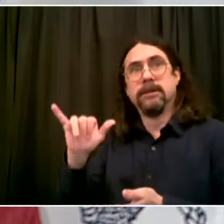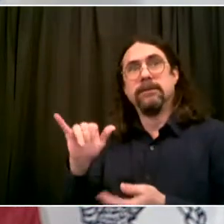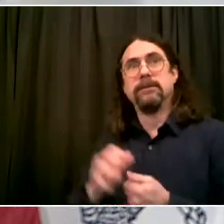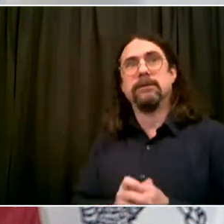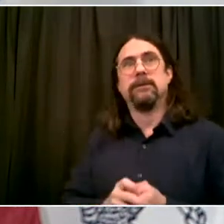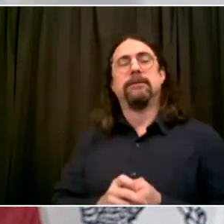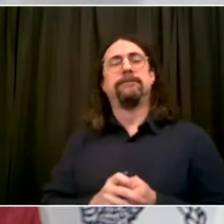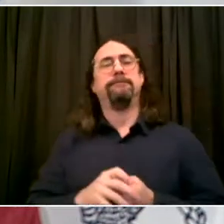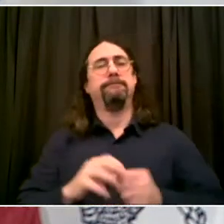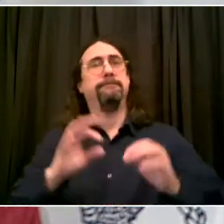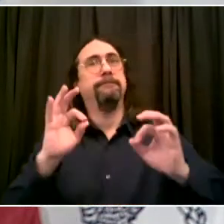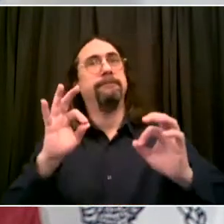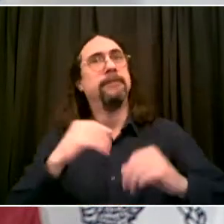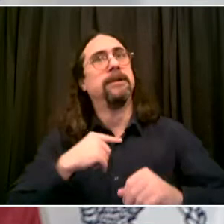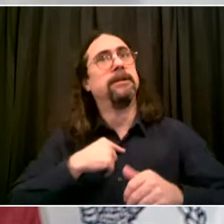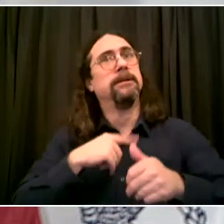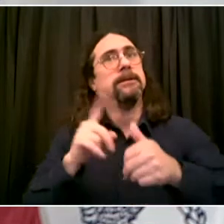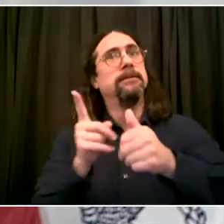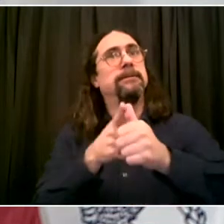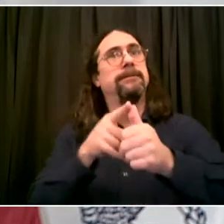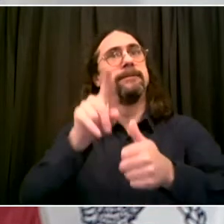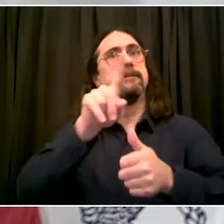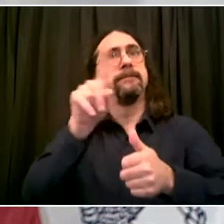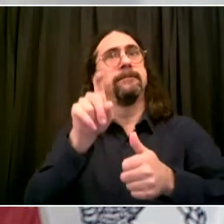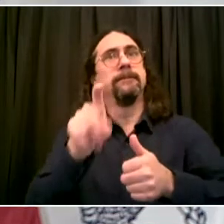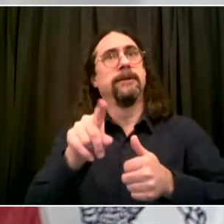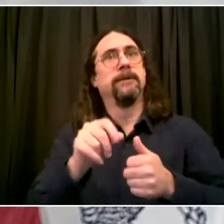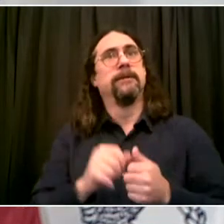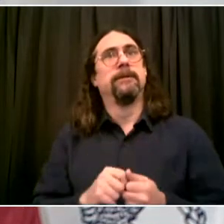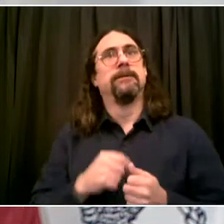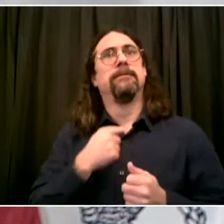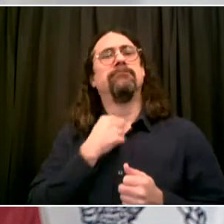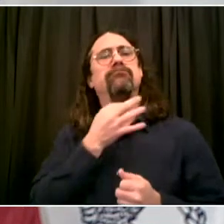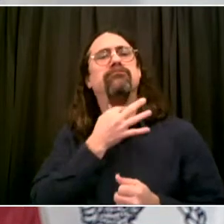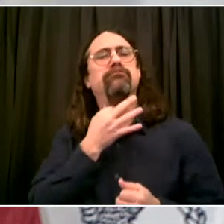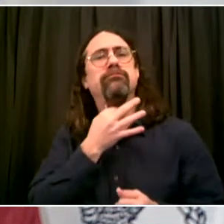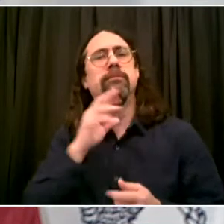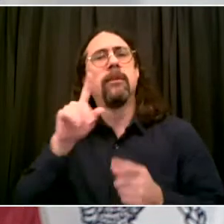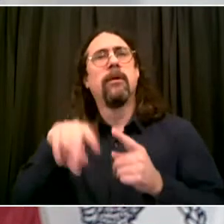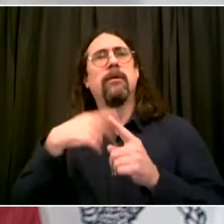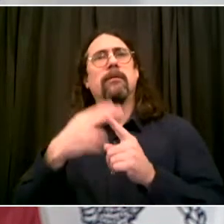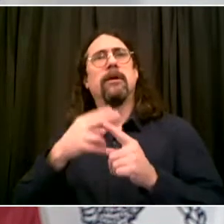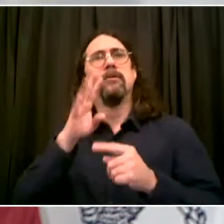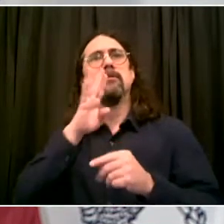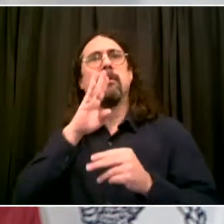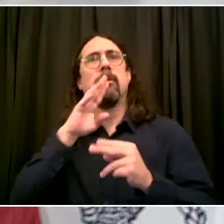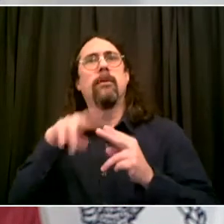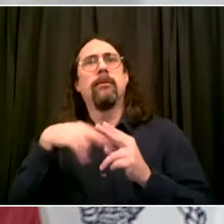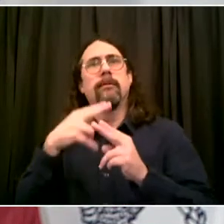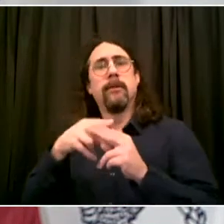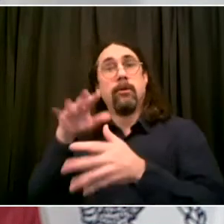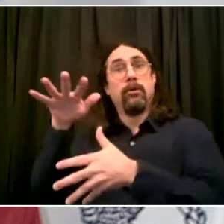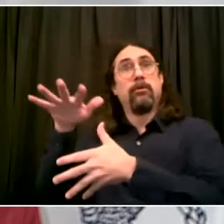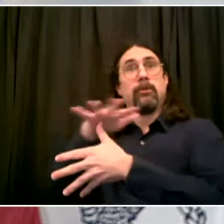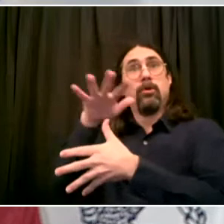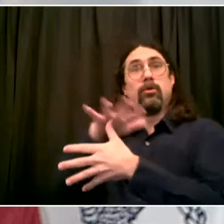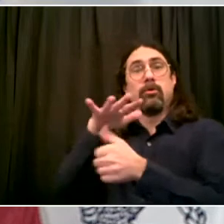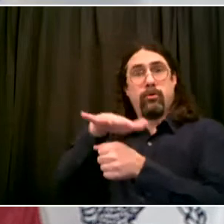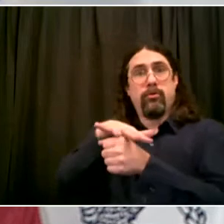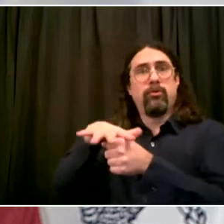BETTER THAN THAT. Reporter: THAT'S GOOD TO EHARAR. I WANTED TO ASK YOU ABOUT THE